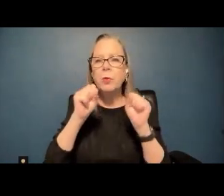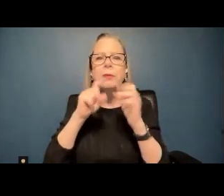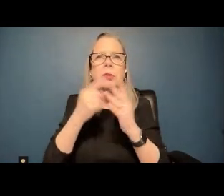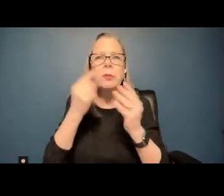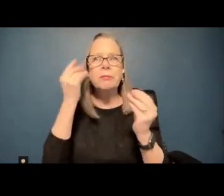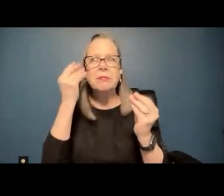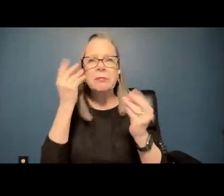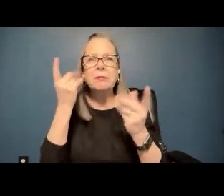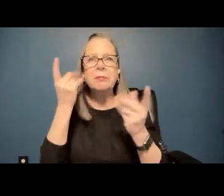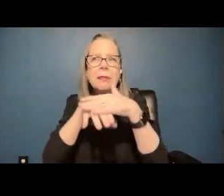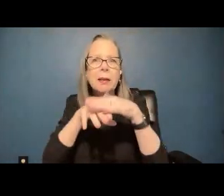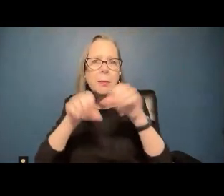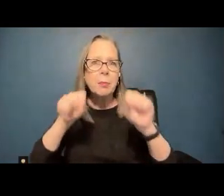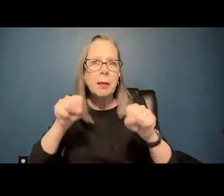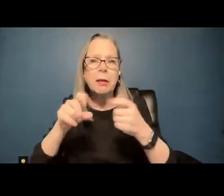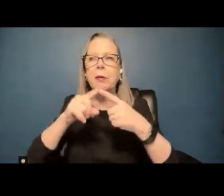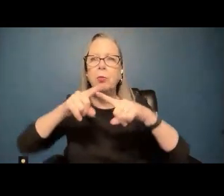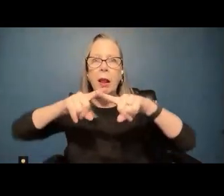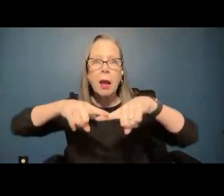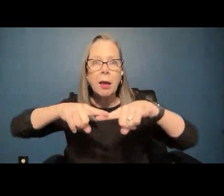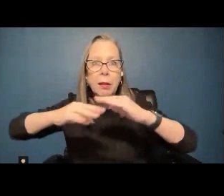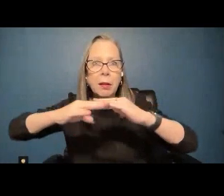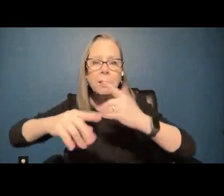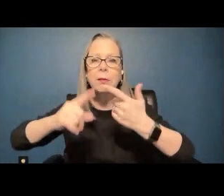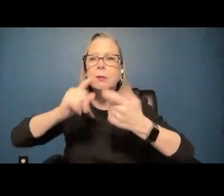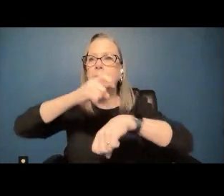accessibility, reliability, timing gaps, infrastructure.